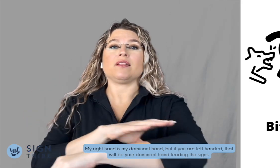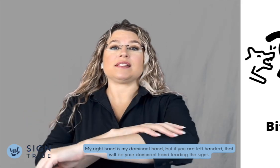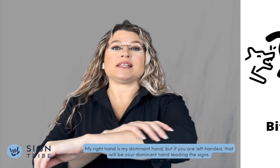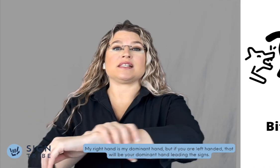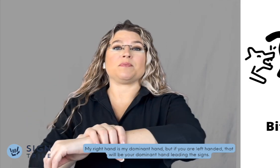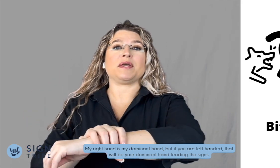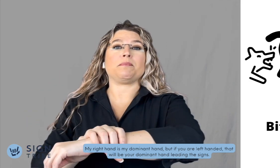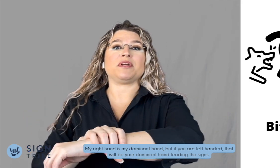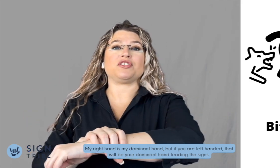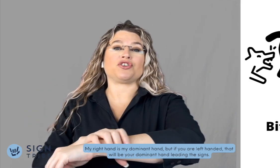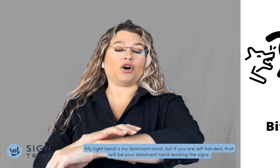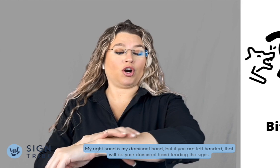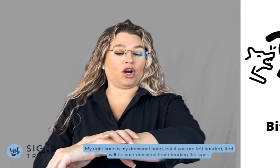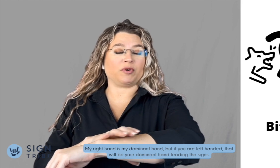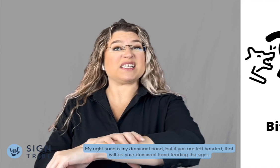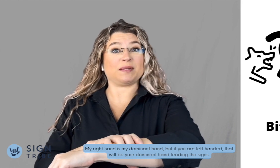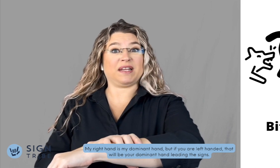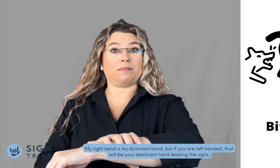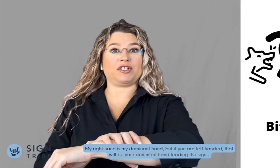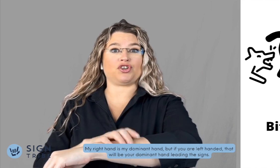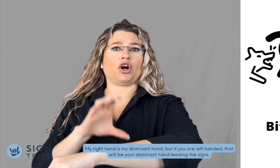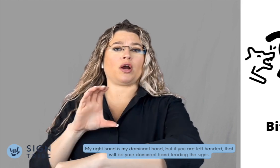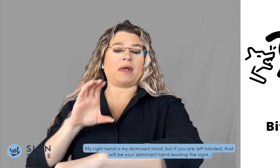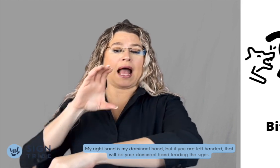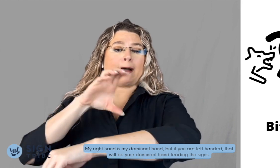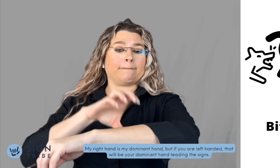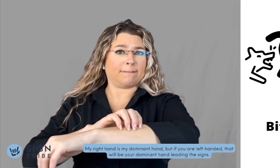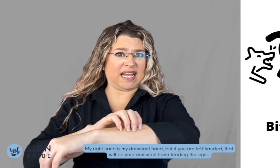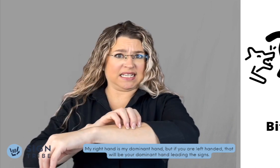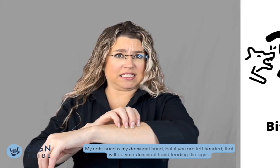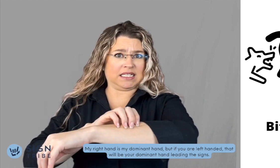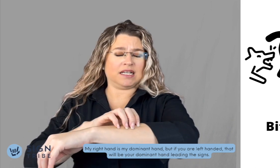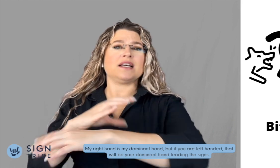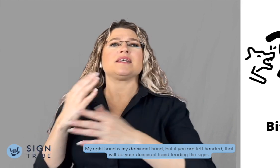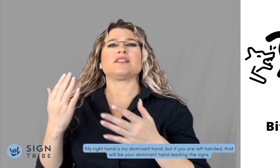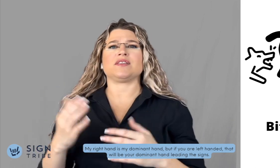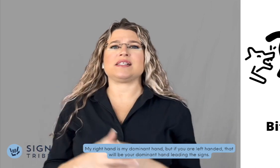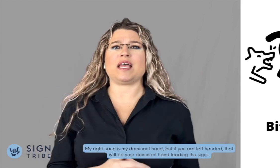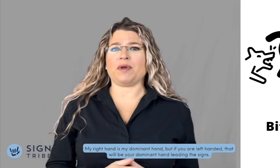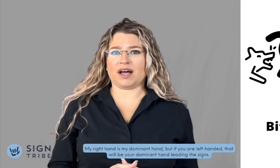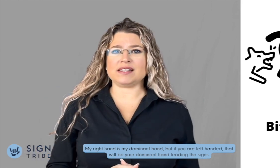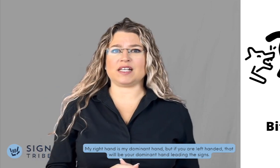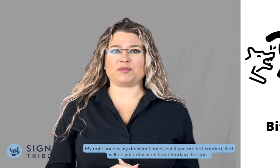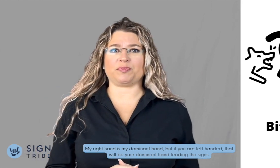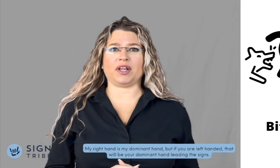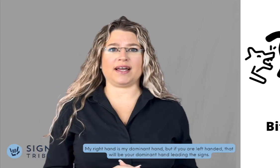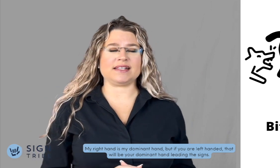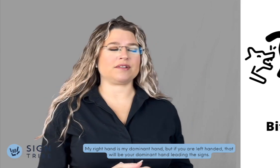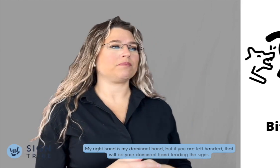Let's say something bit your arm or somebody bit your arm. Bite. So the same concept applies.